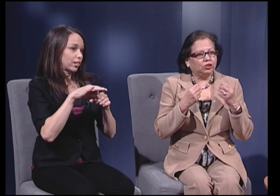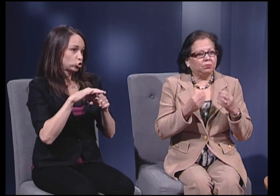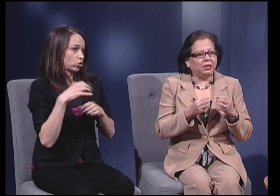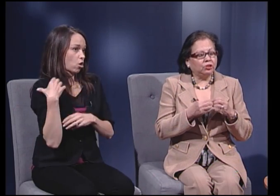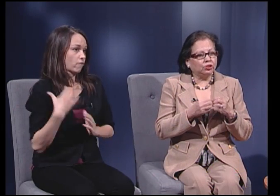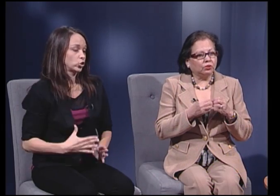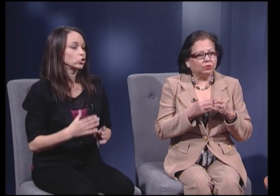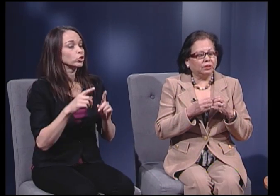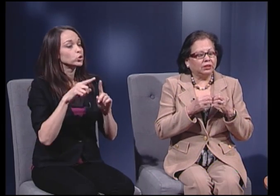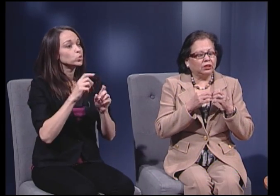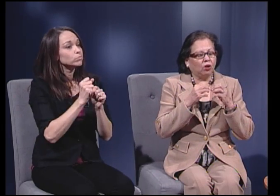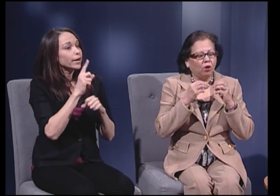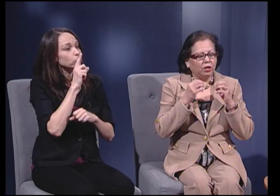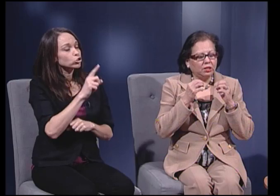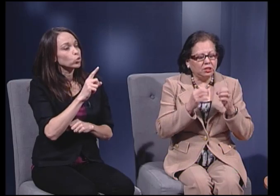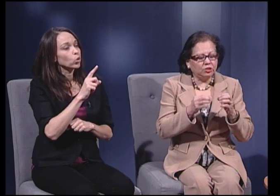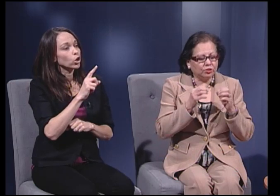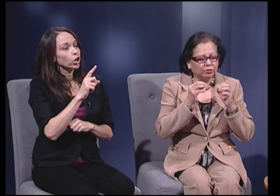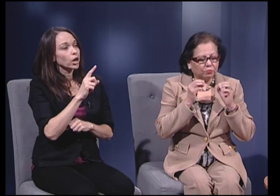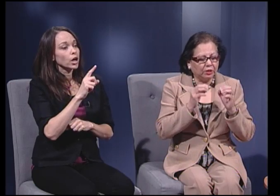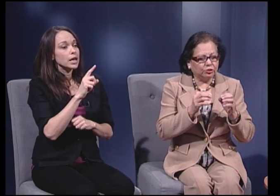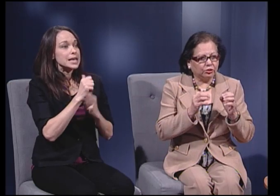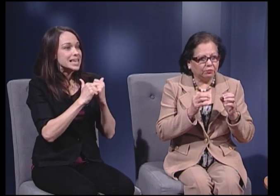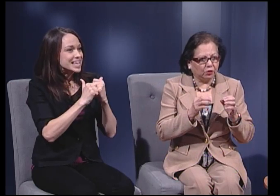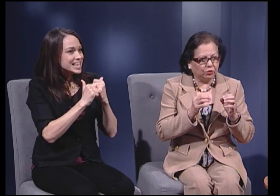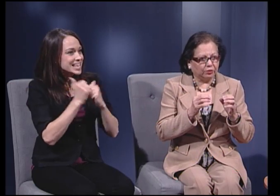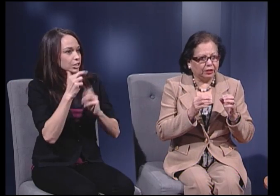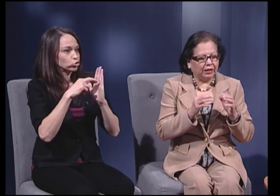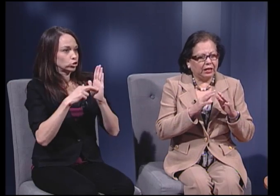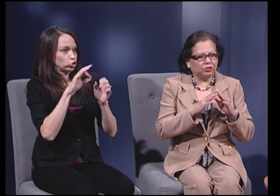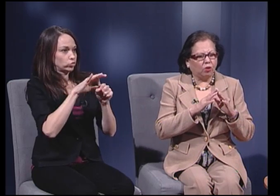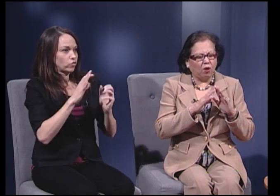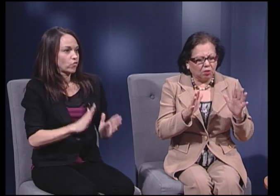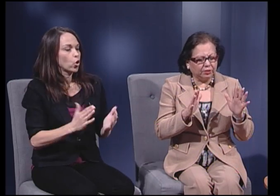to make sure that each registered voter has all the